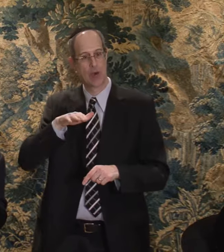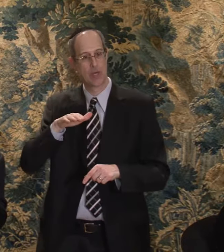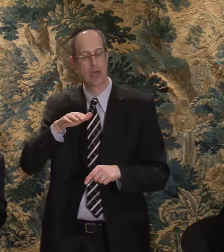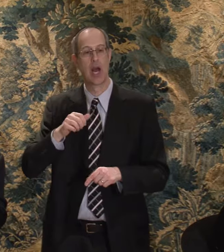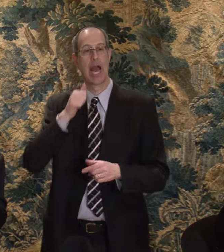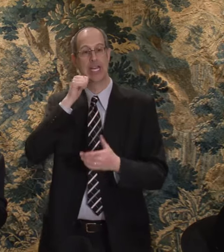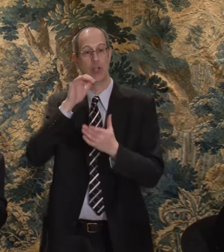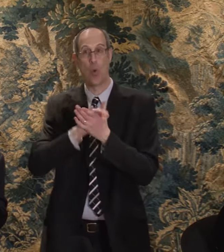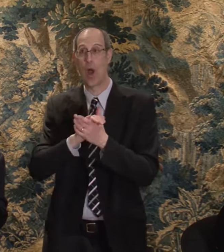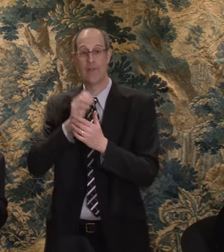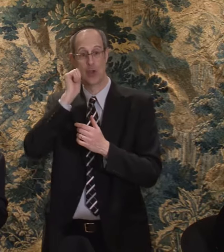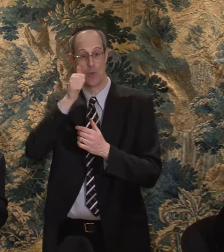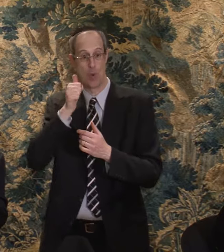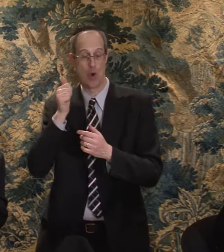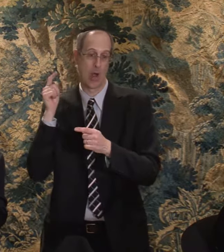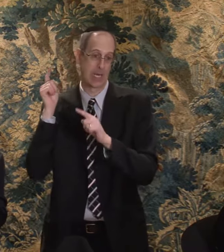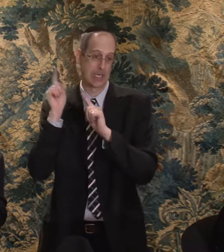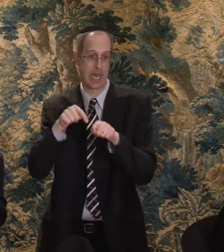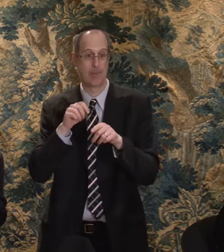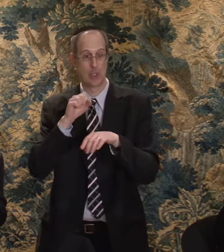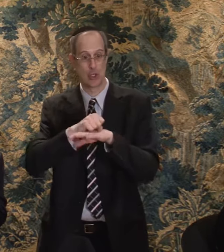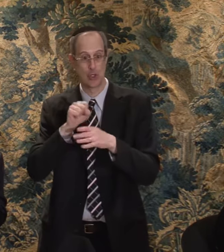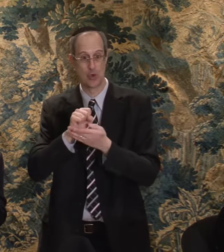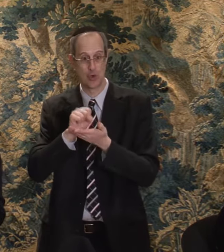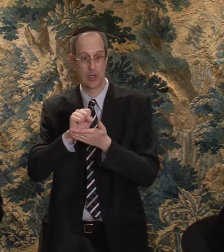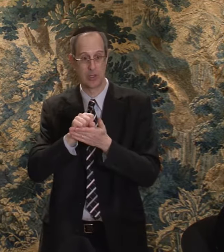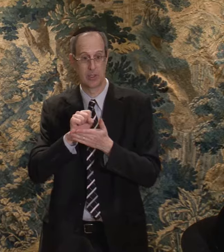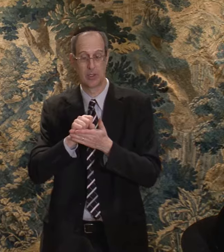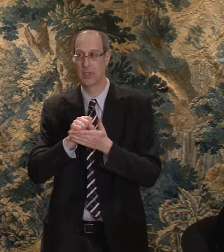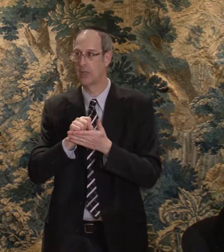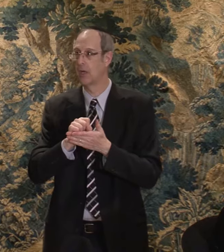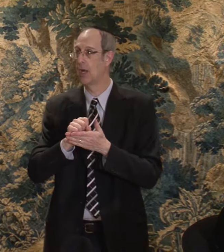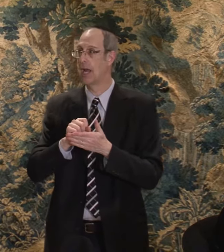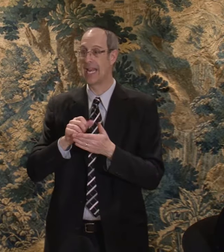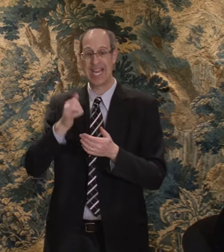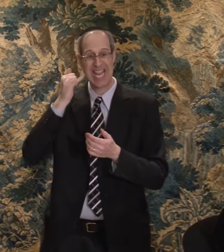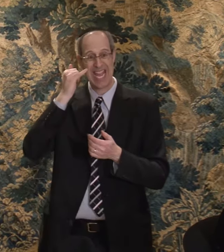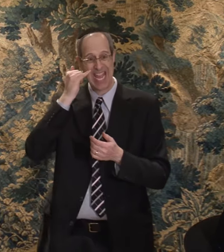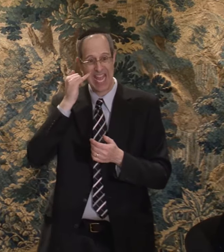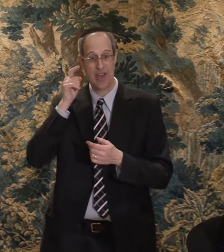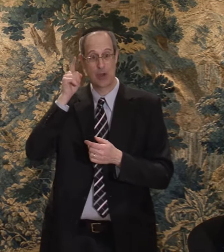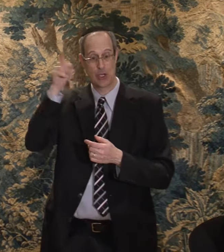on Chavez to show she always comes imagine the pain when she'll see